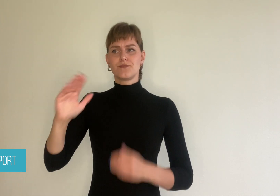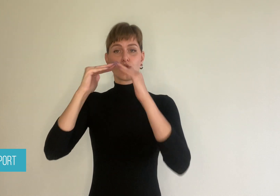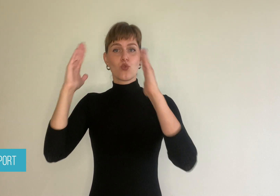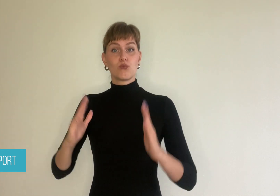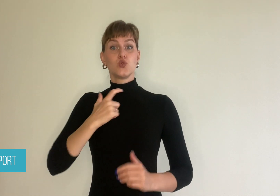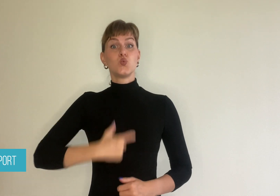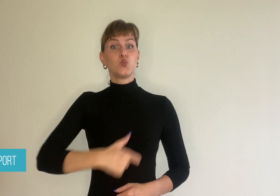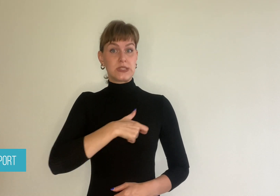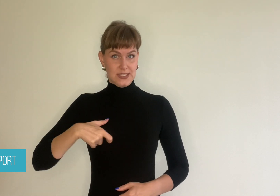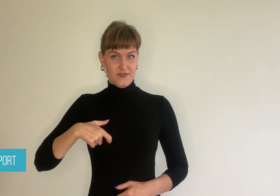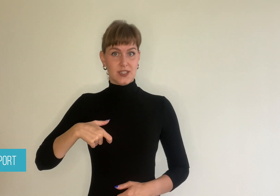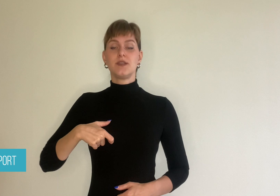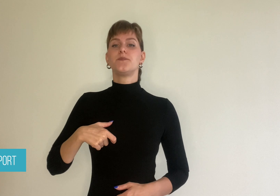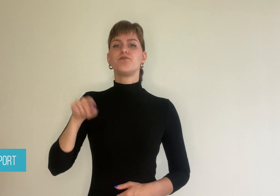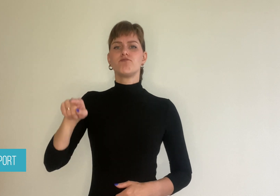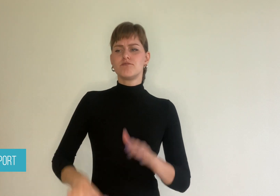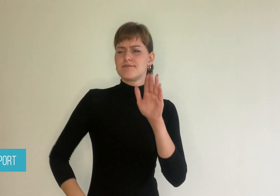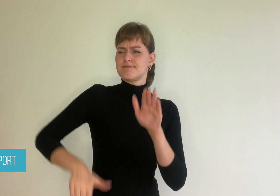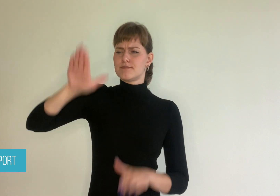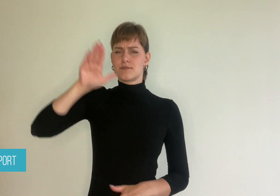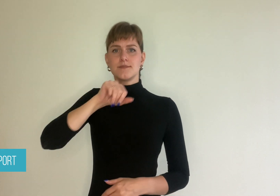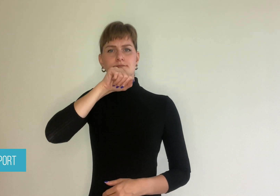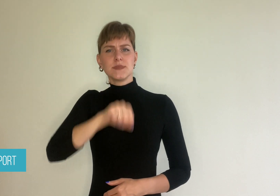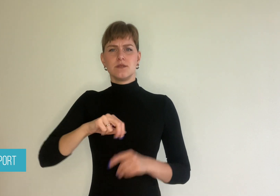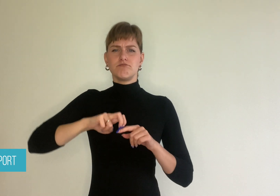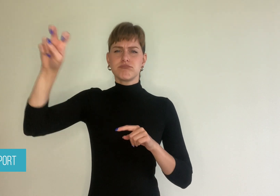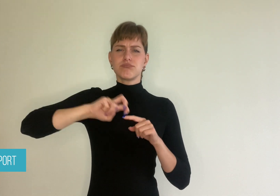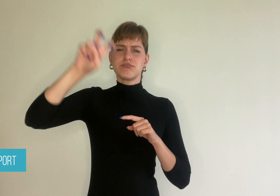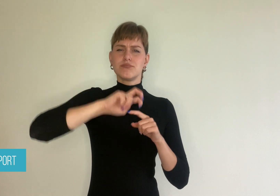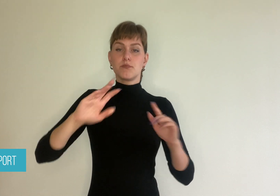from Switzerland. Throughout his childhood,